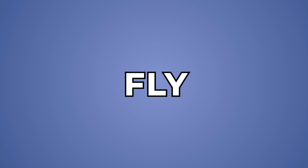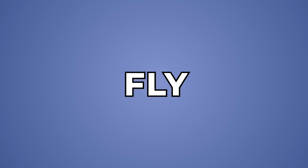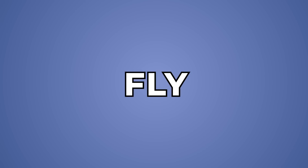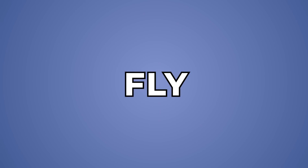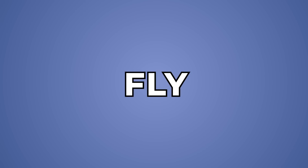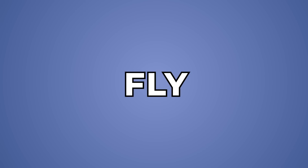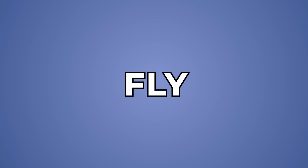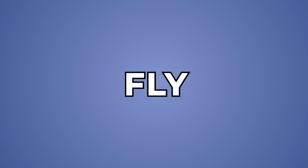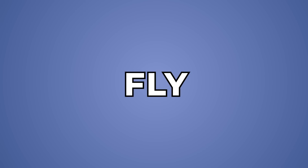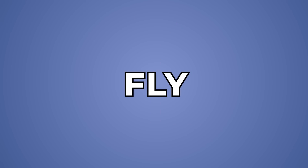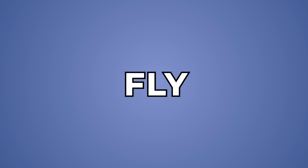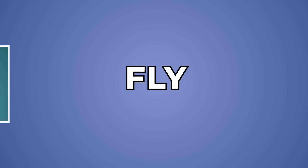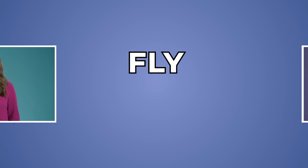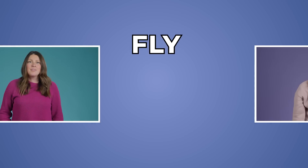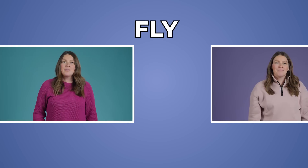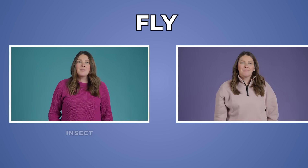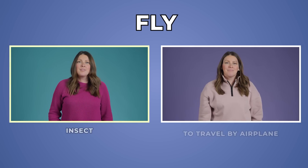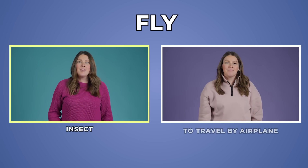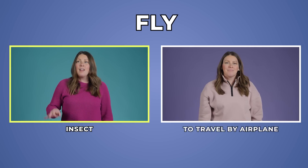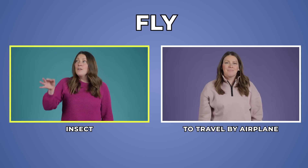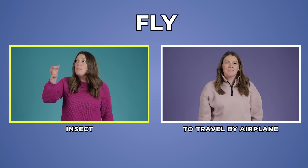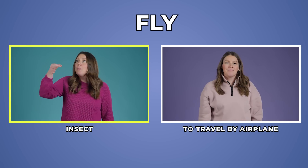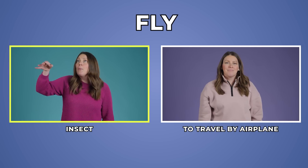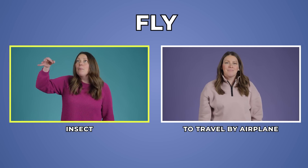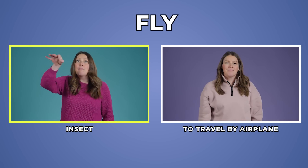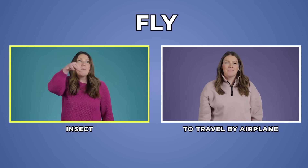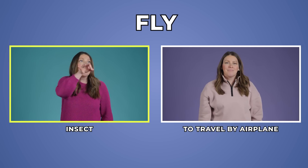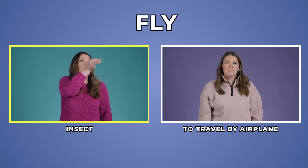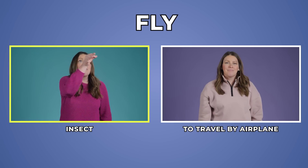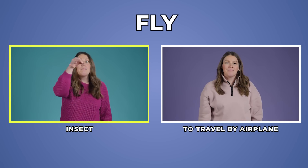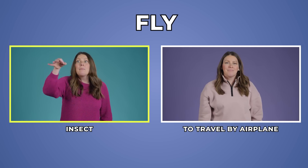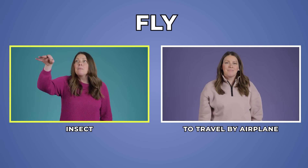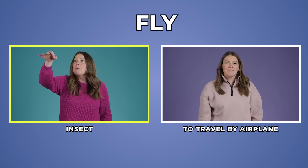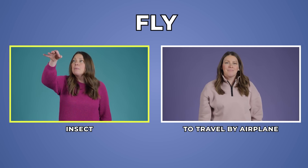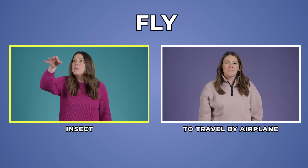Fly. Insect.